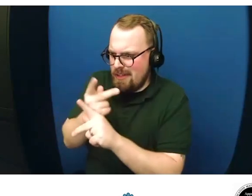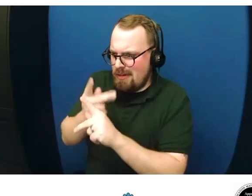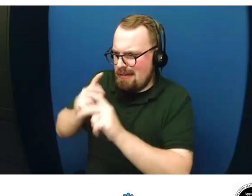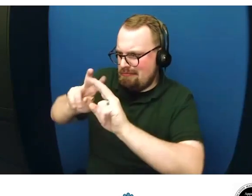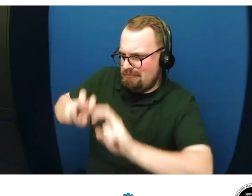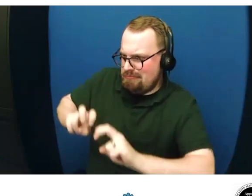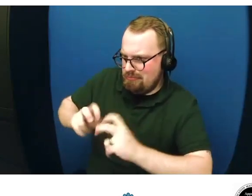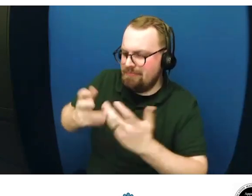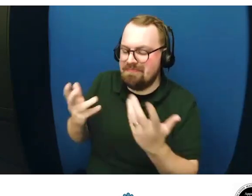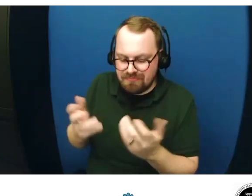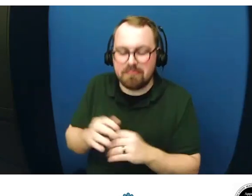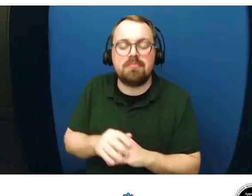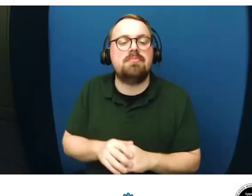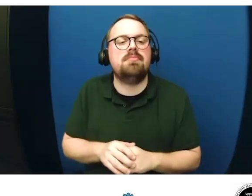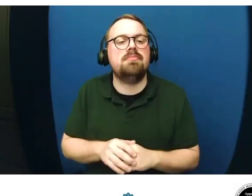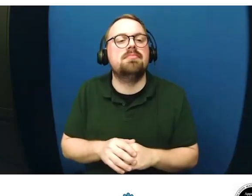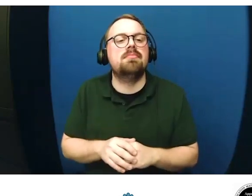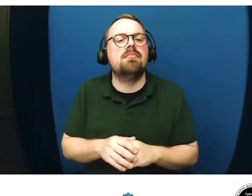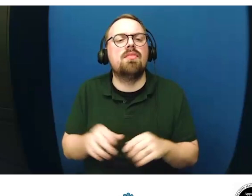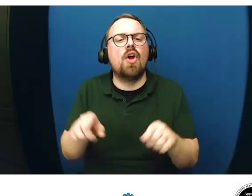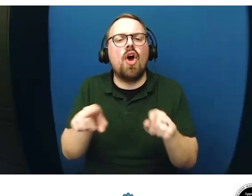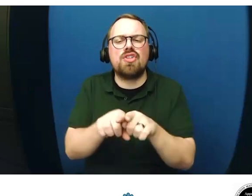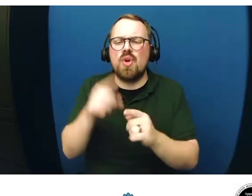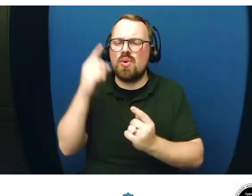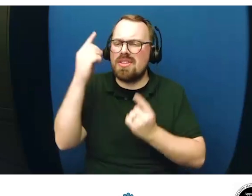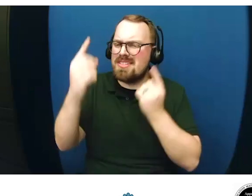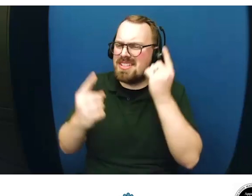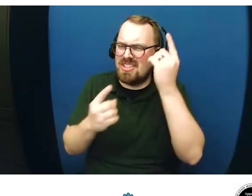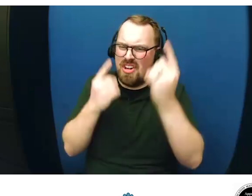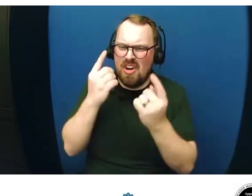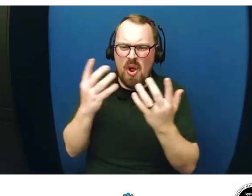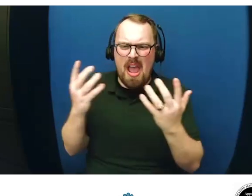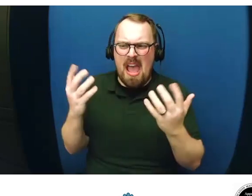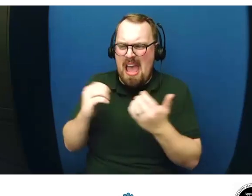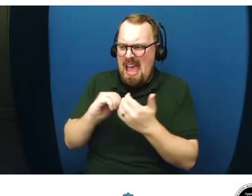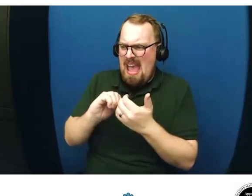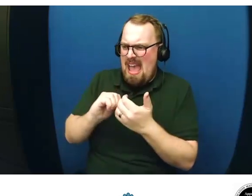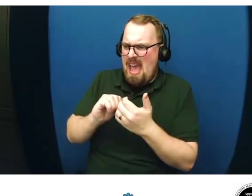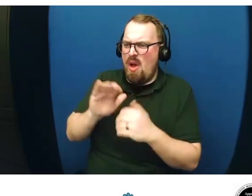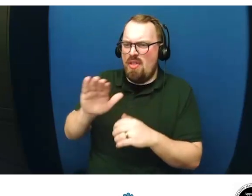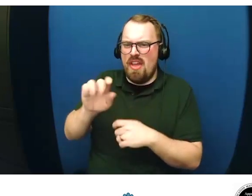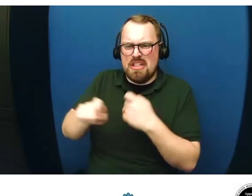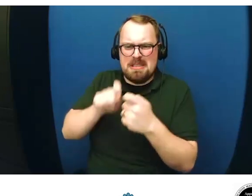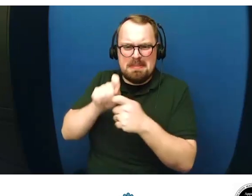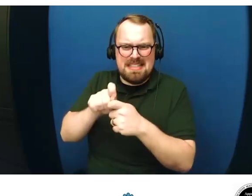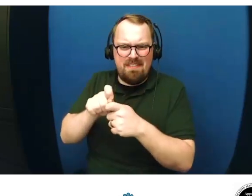Another consideration here is what...what implications may apply related to their specific etiology?